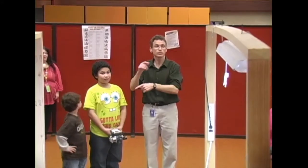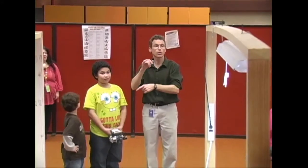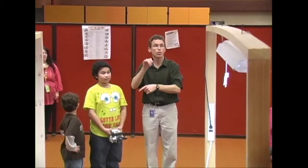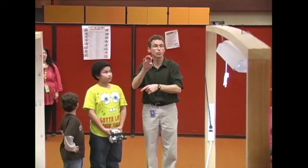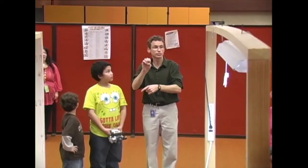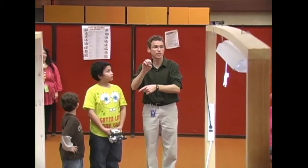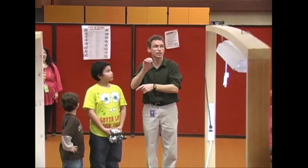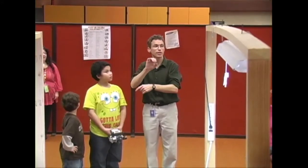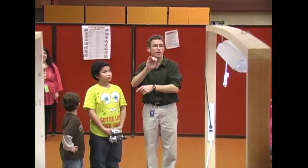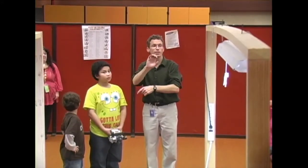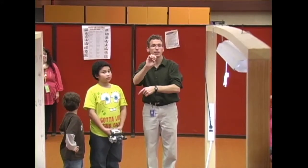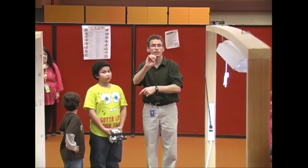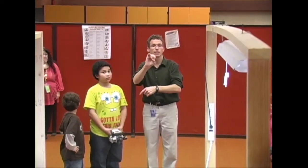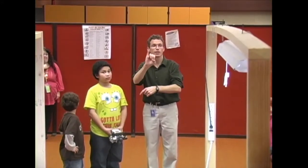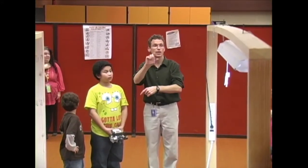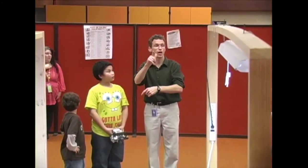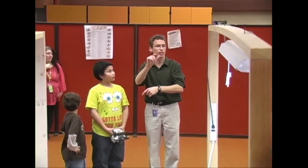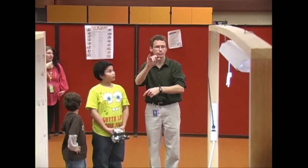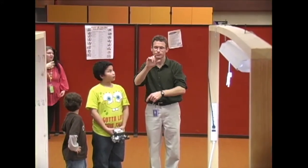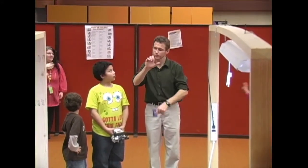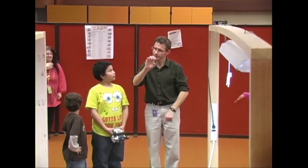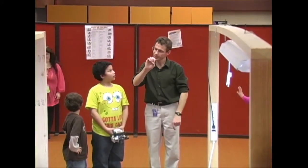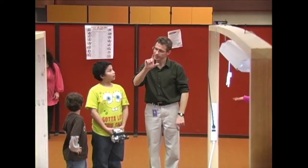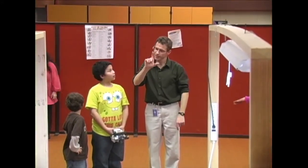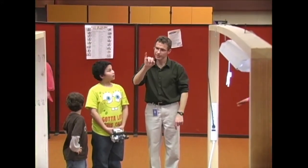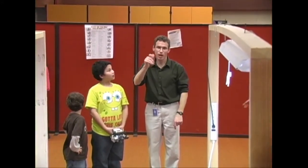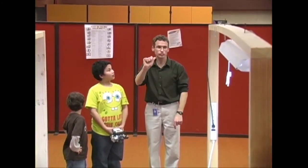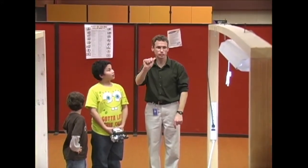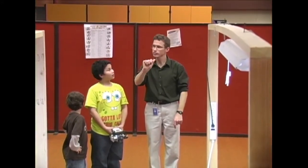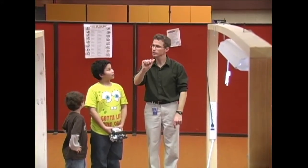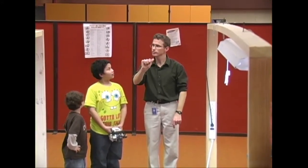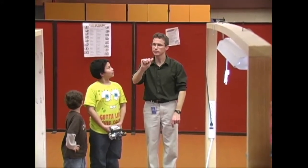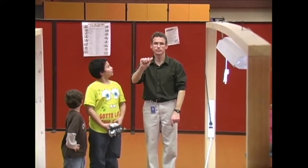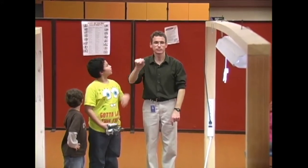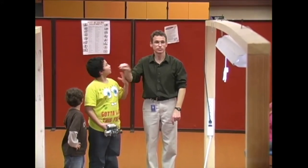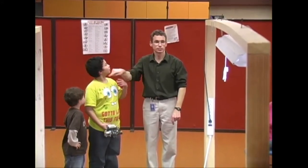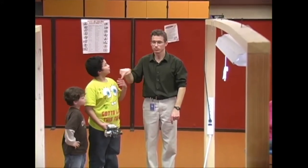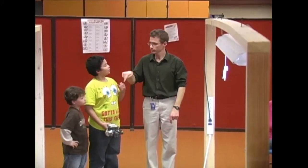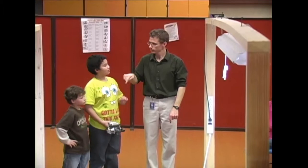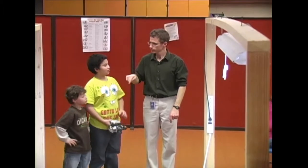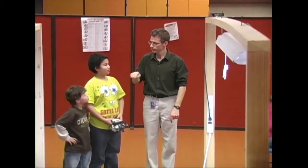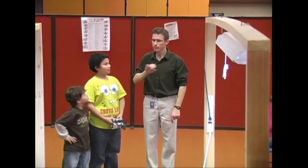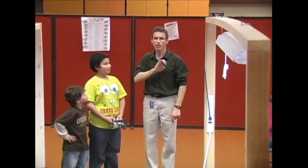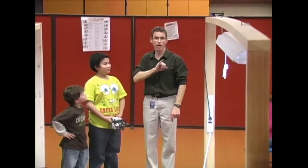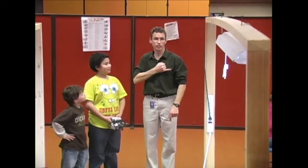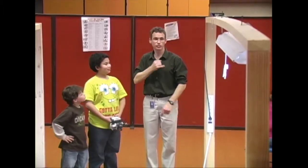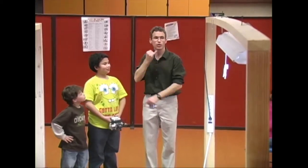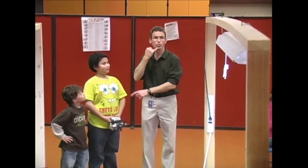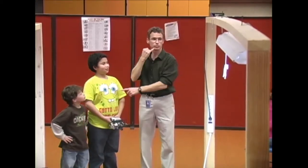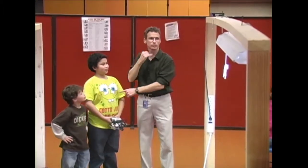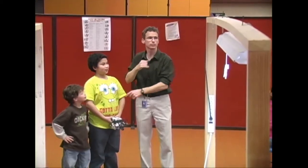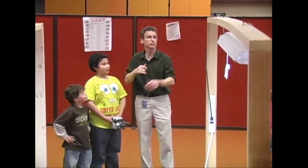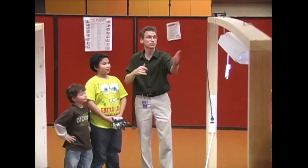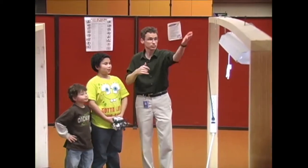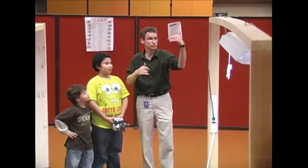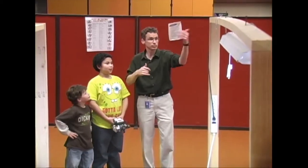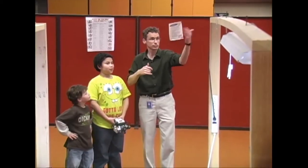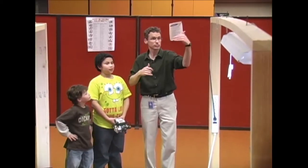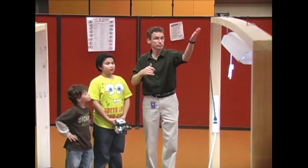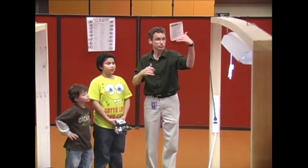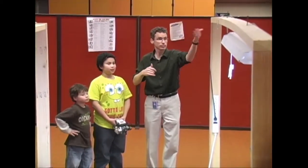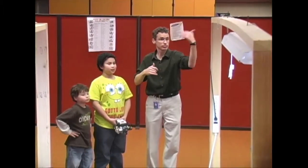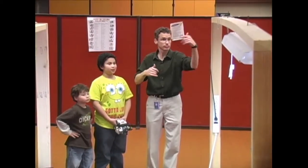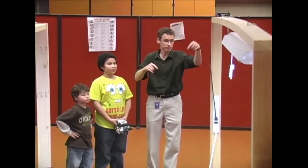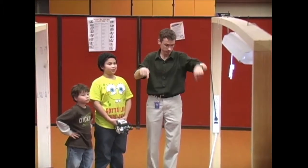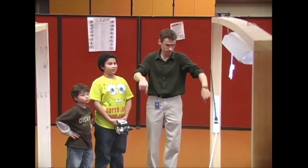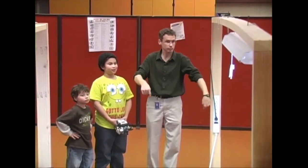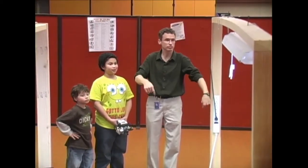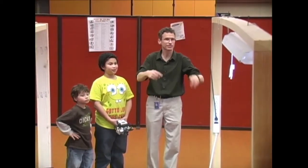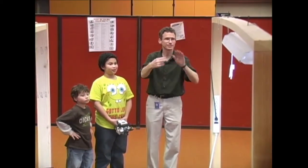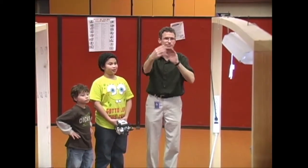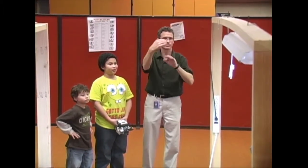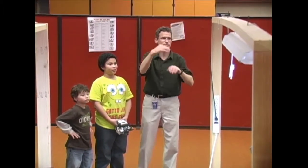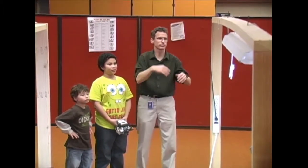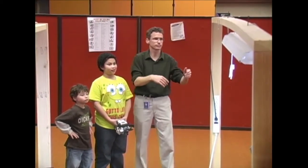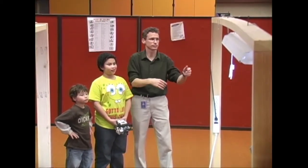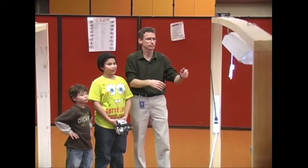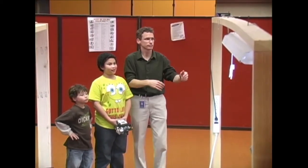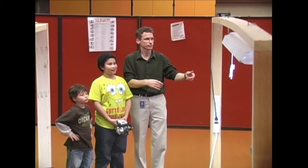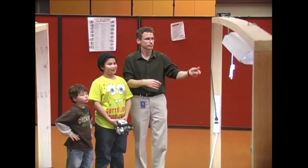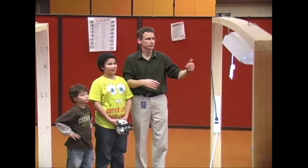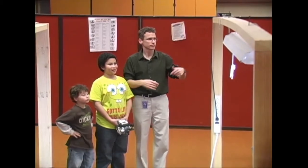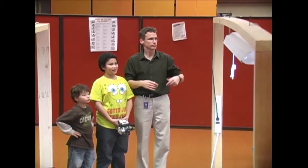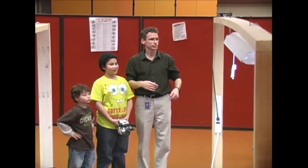Okay, so we have Elijah and the other team. Come on up.